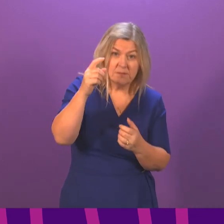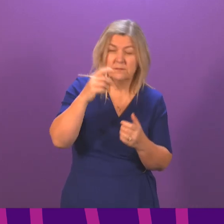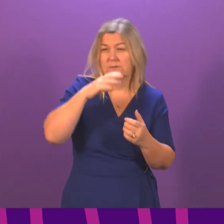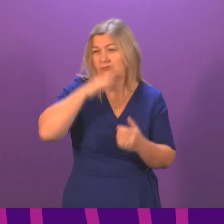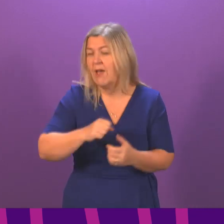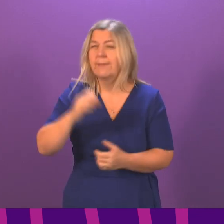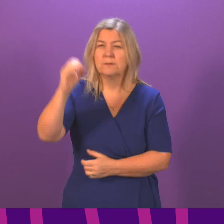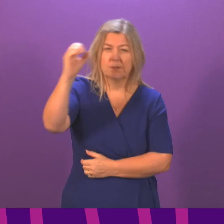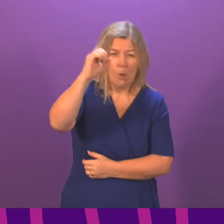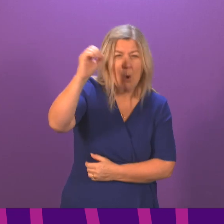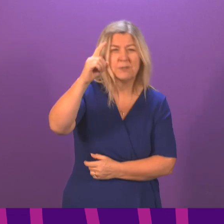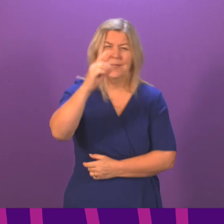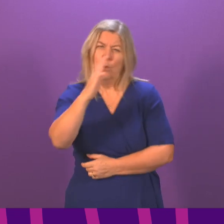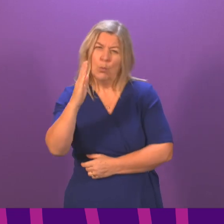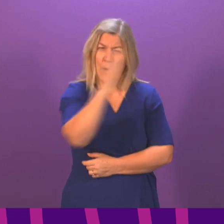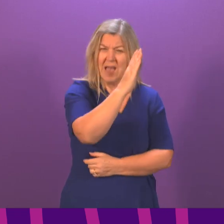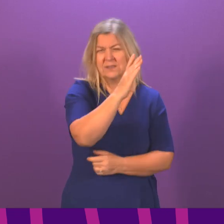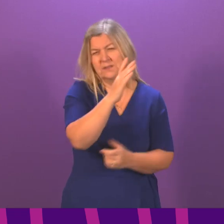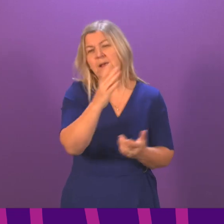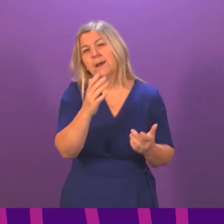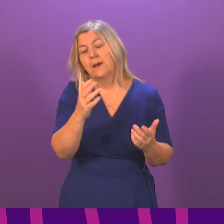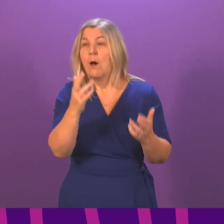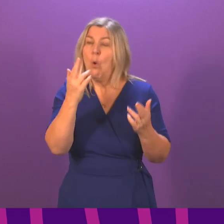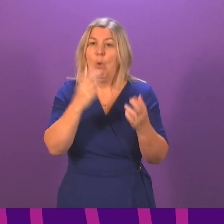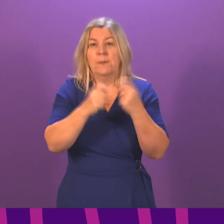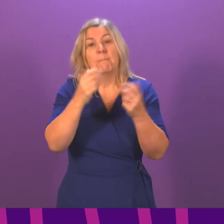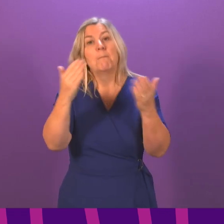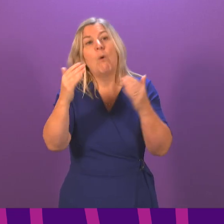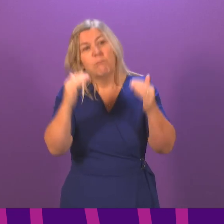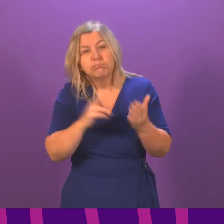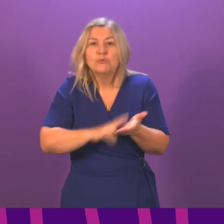more normality introduced there over the next period, so people should perhaps be particularly